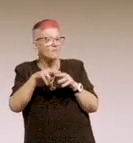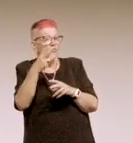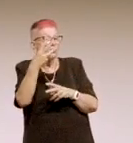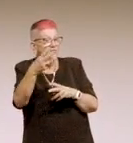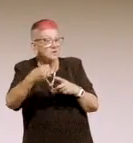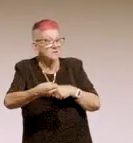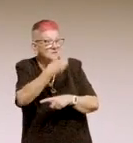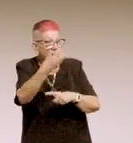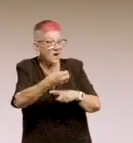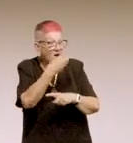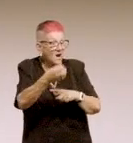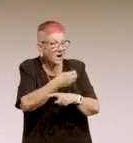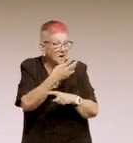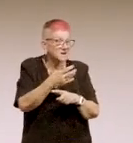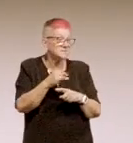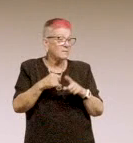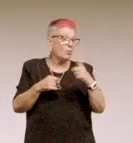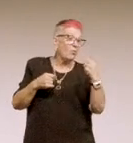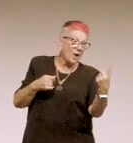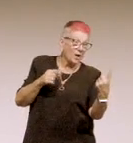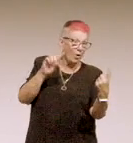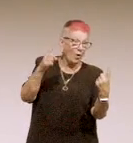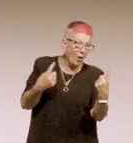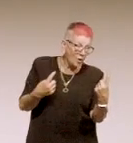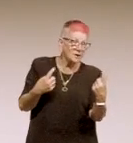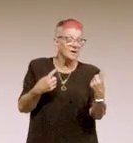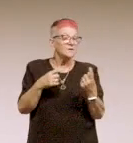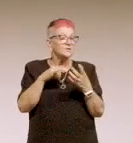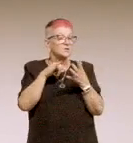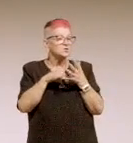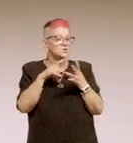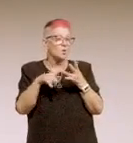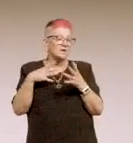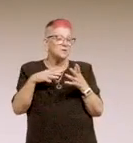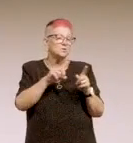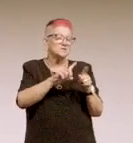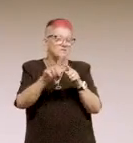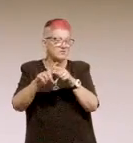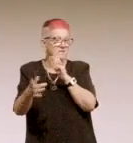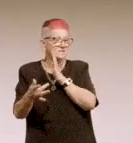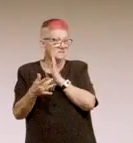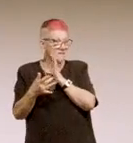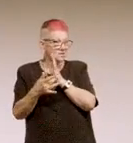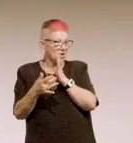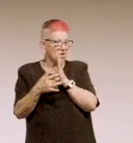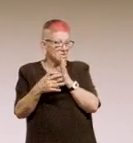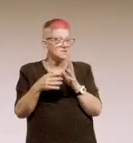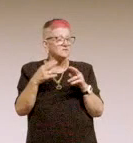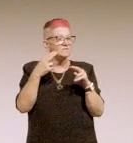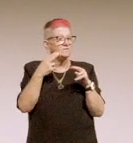is the of the space aesthetic using STML5 modern technologies and the latest instalment of performance on your